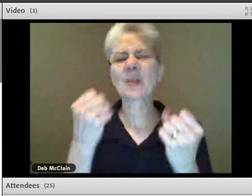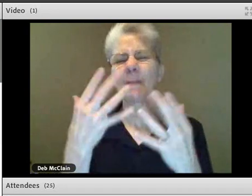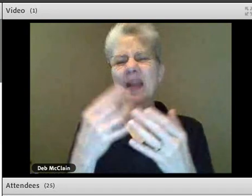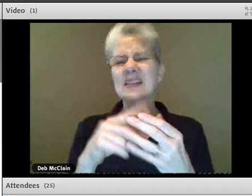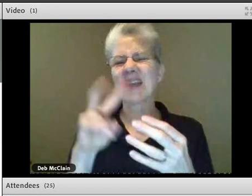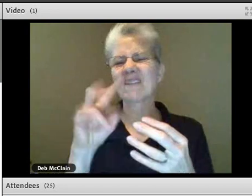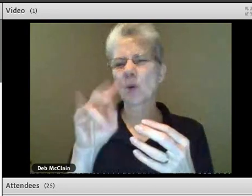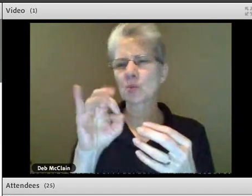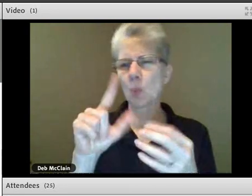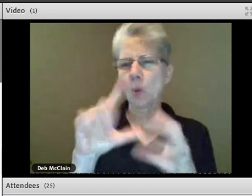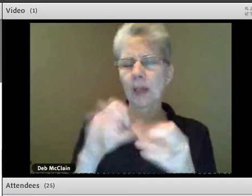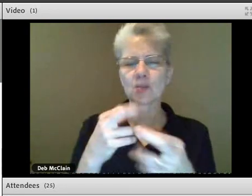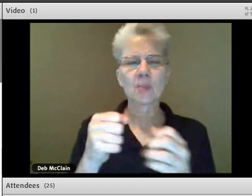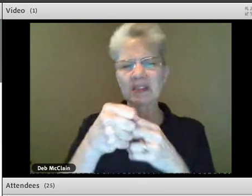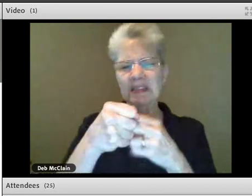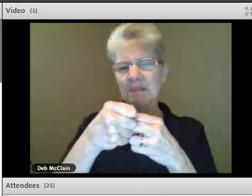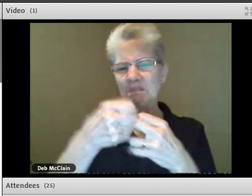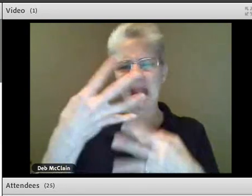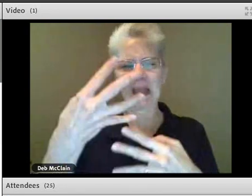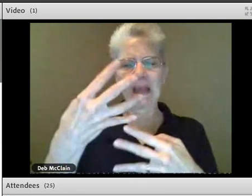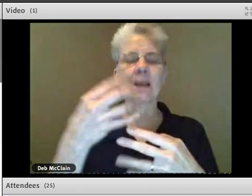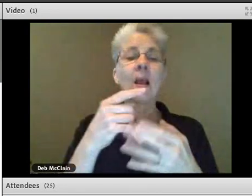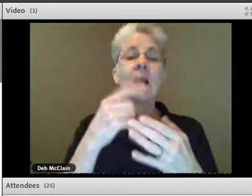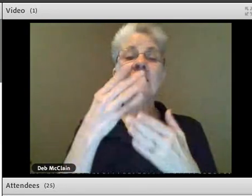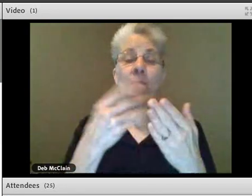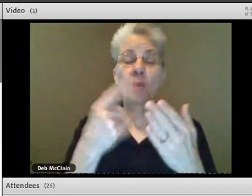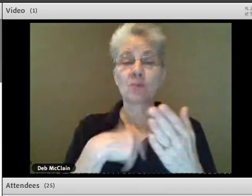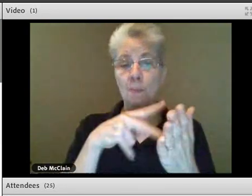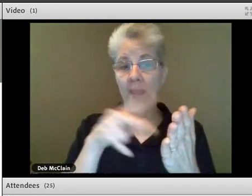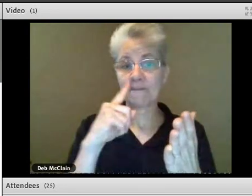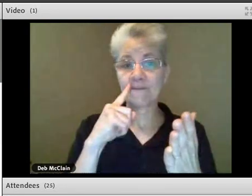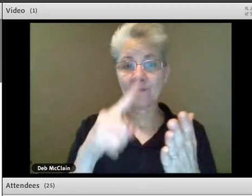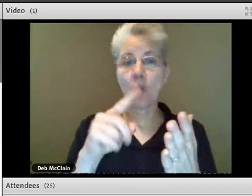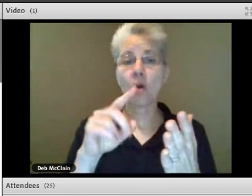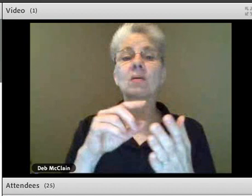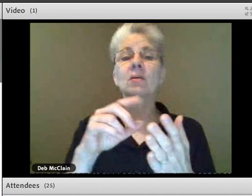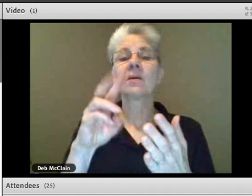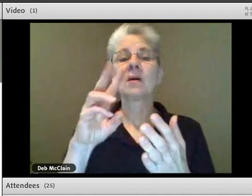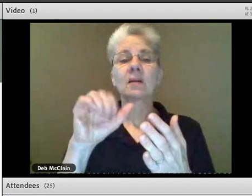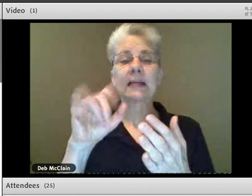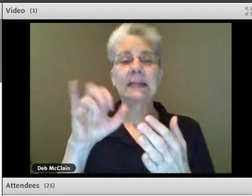there's a whole slew of them. Ones you have to pay for are WebEx, Adobe Connect, and Blackboard Collaborate.